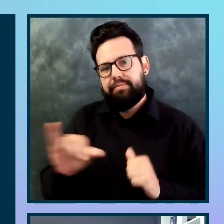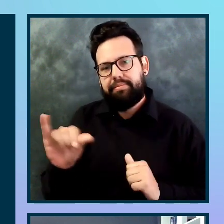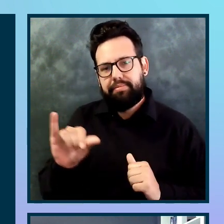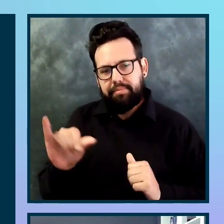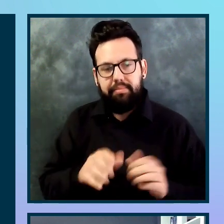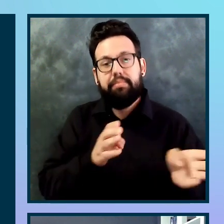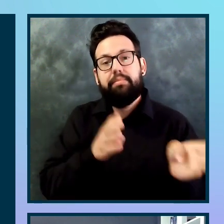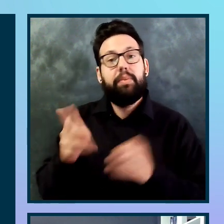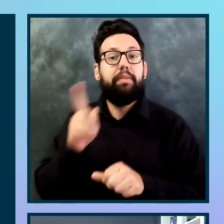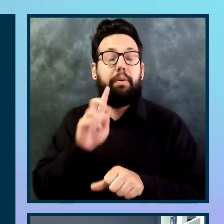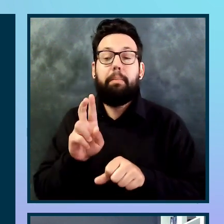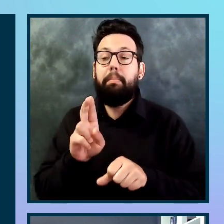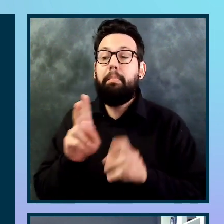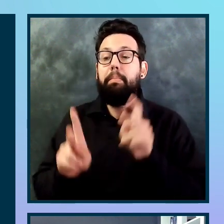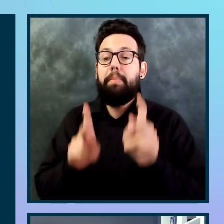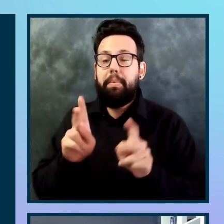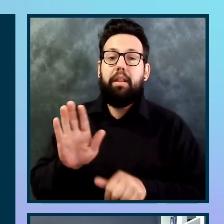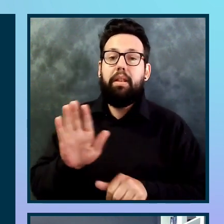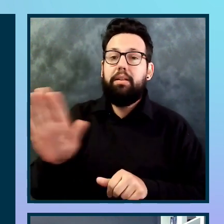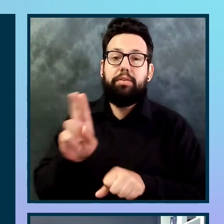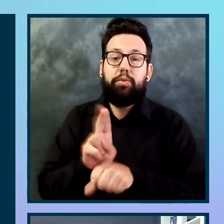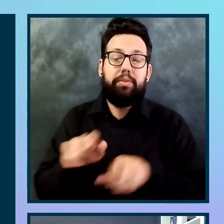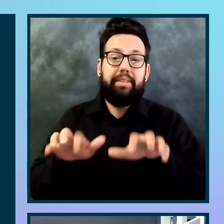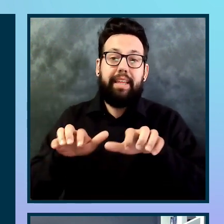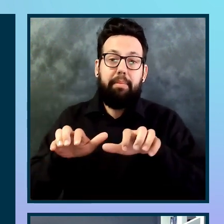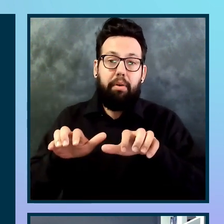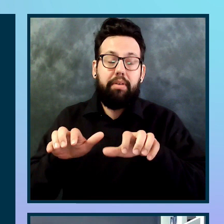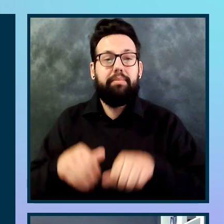we have even more complications, it's like, after I start typing or I finish typing,